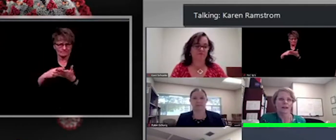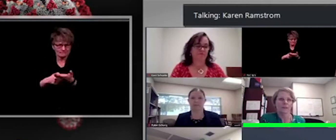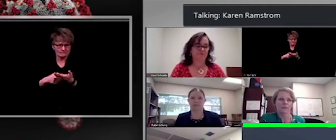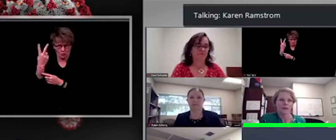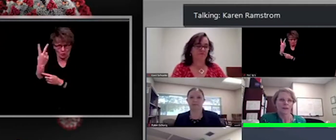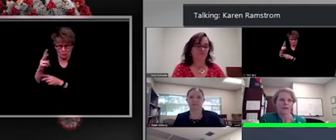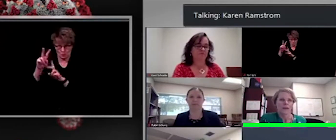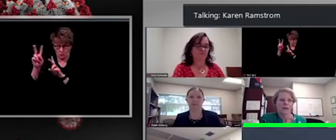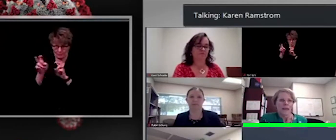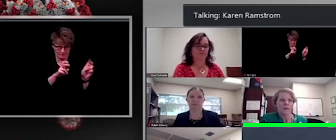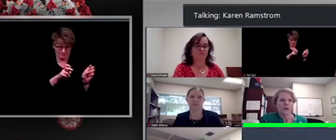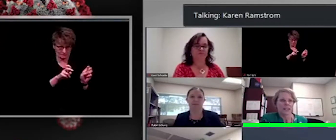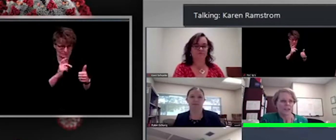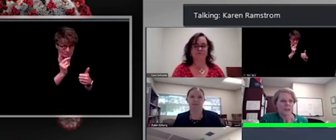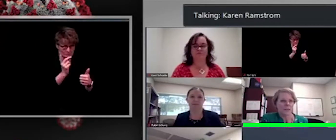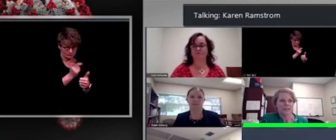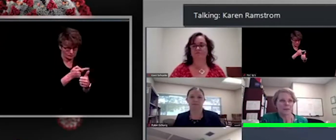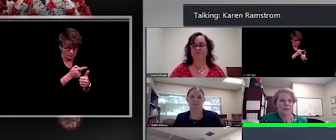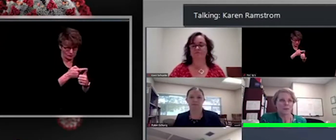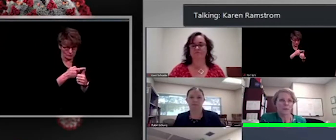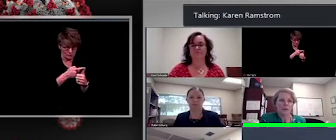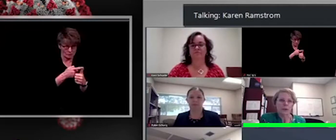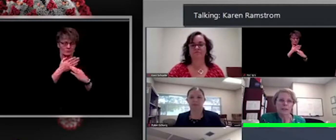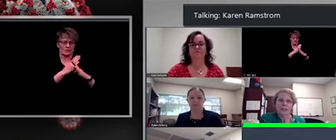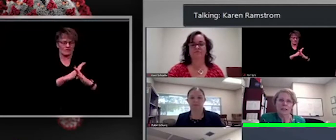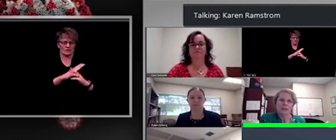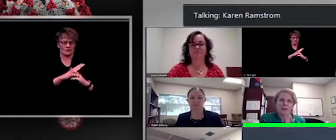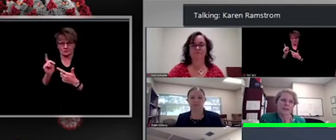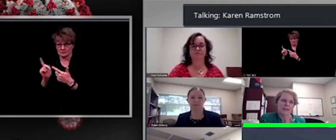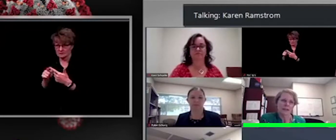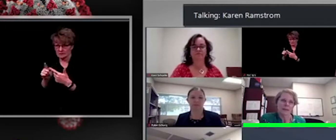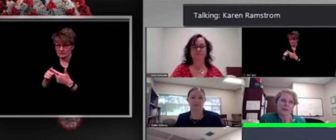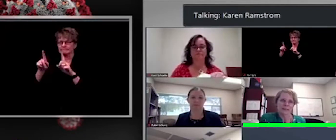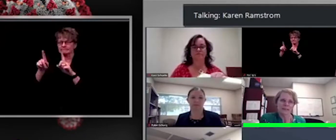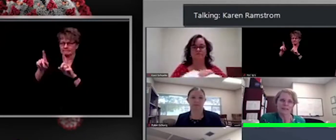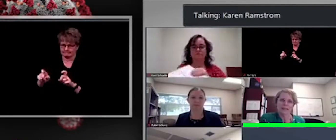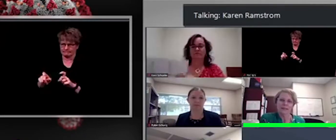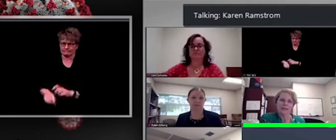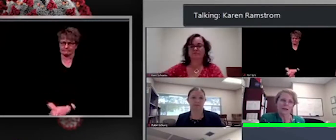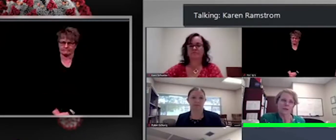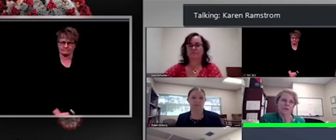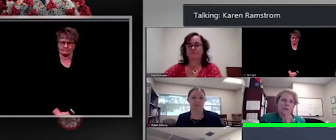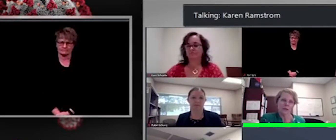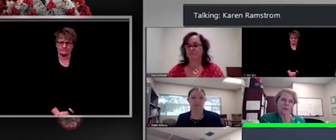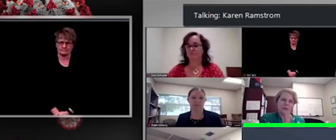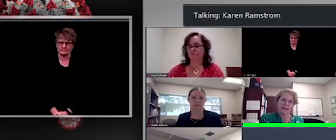I want to talk about these because we really need the community's assistance to keep us